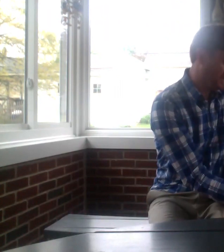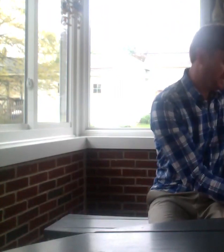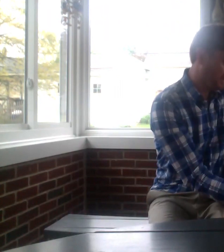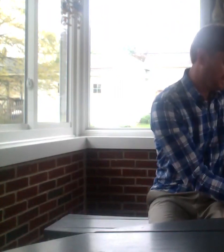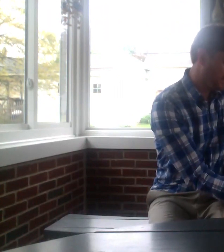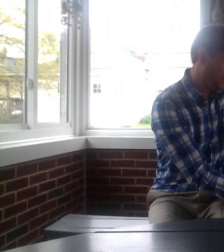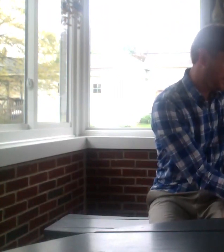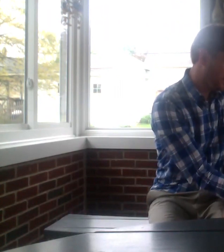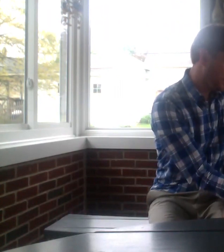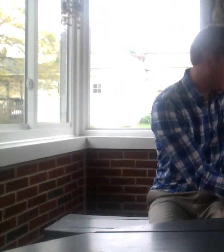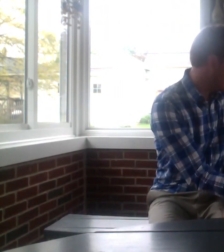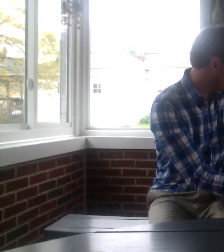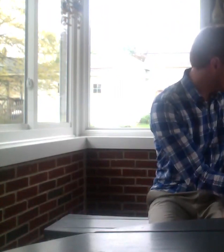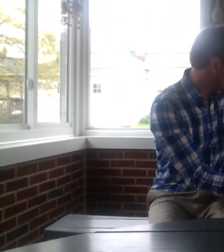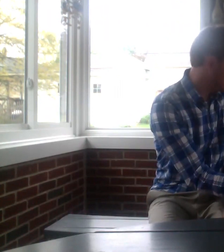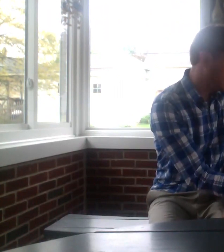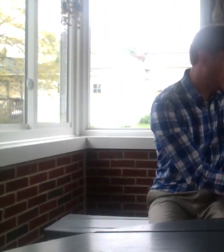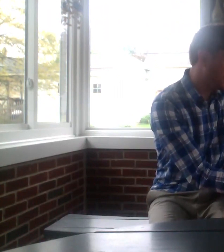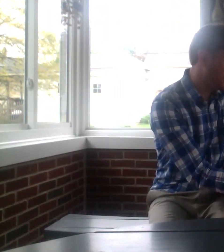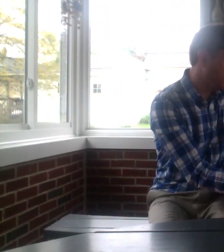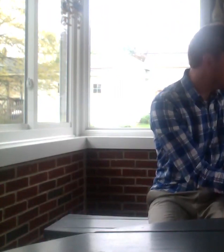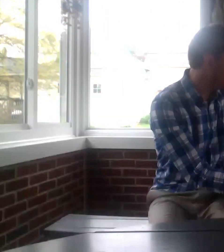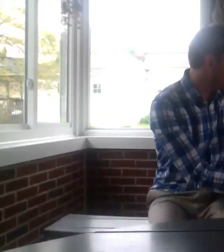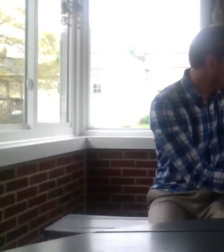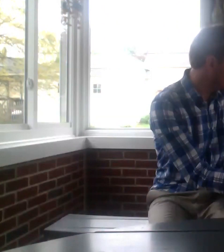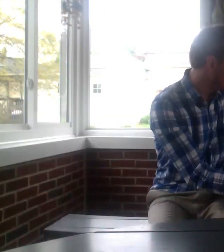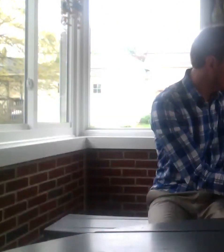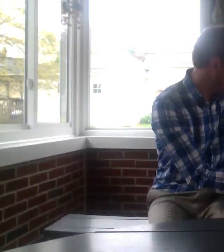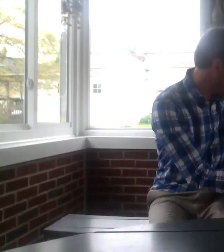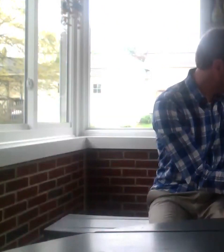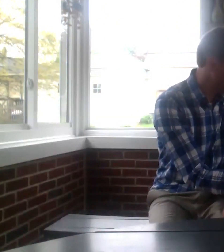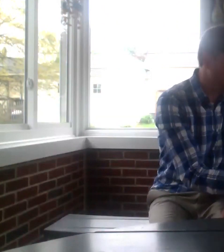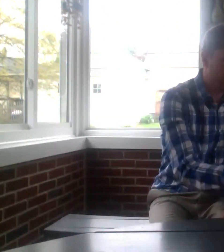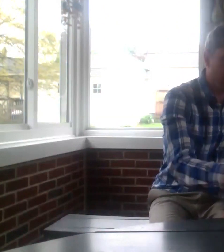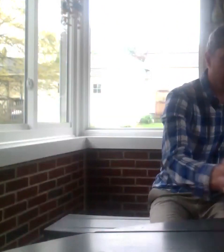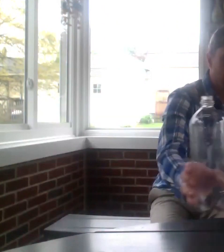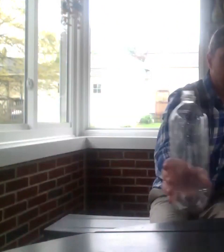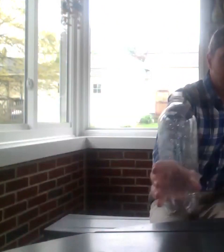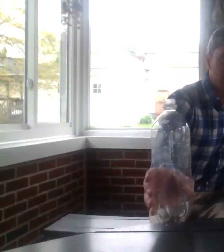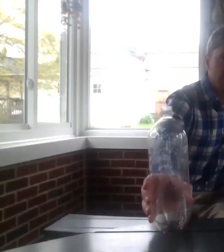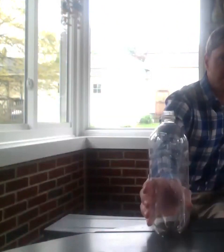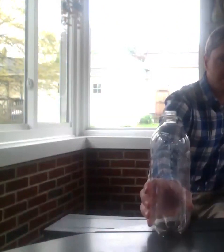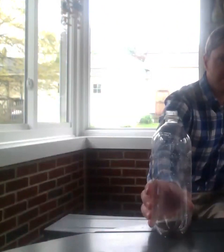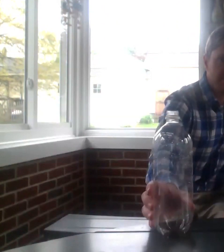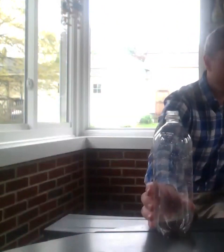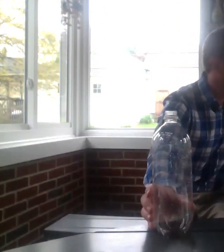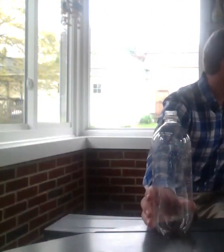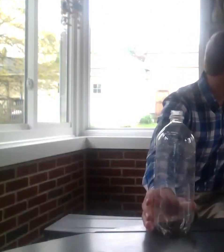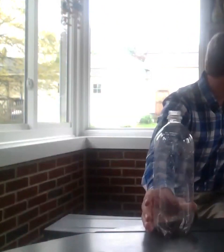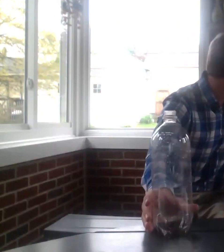That you drink soda out of. Maybe. We're gonna use that. Can you tell me what this is?